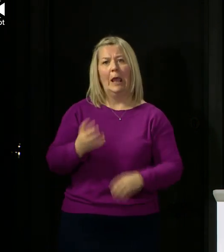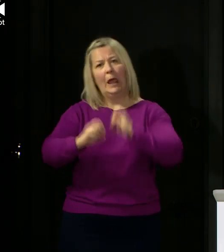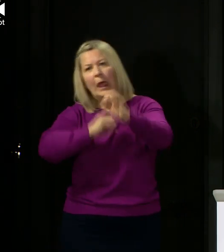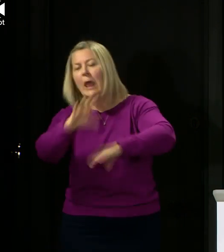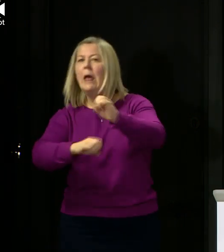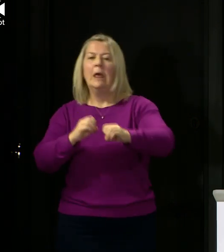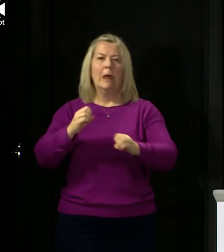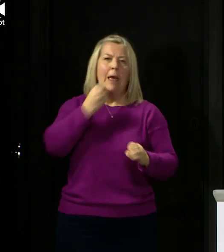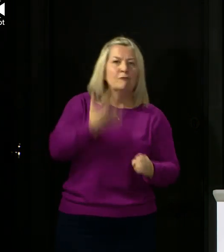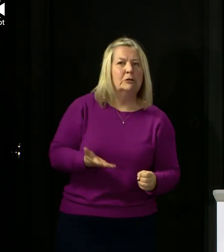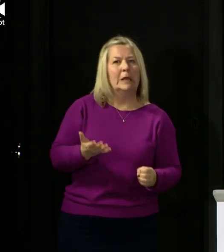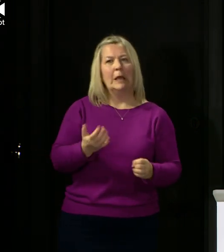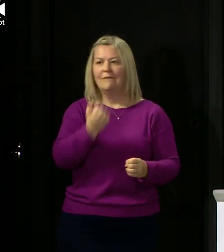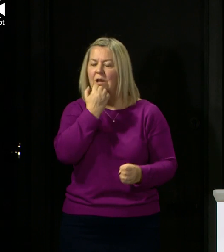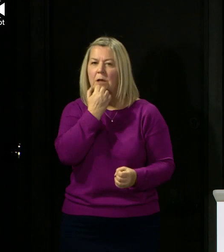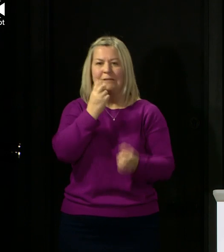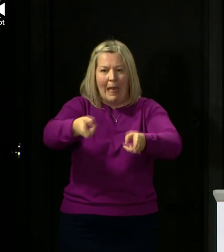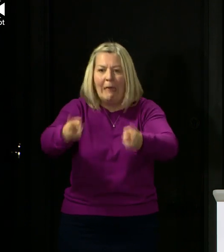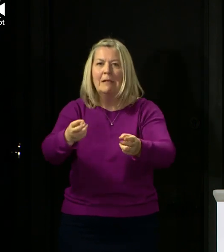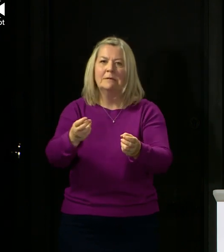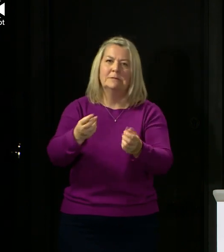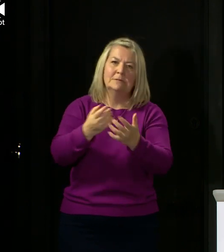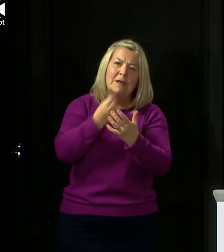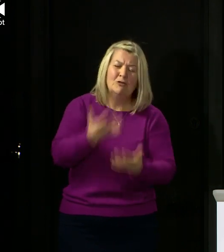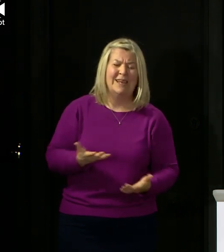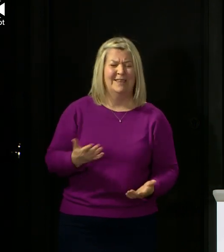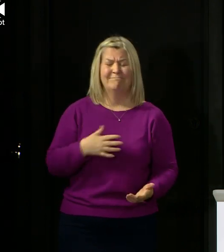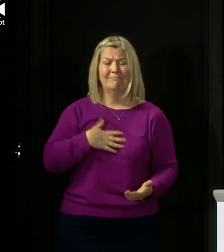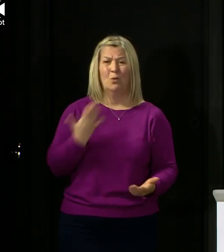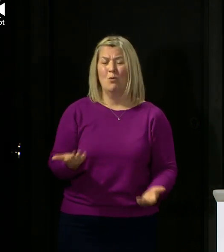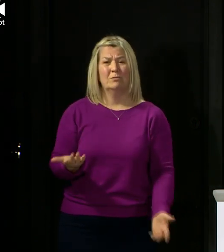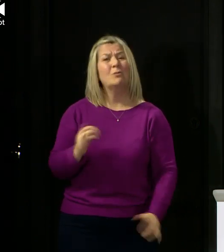day announcing figures of people who have died. I really don't. It is the worst thing